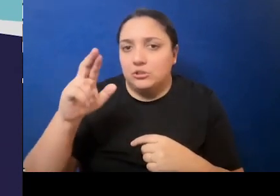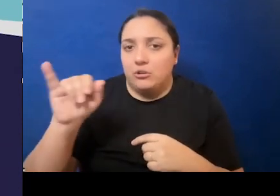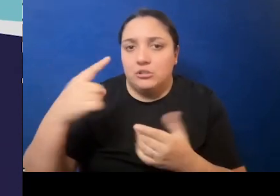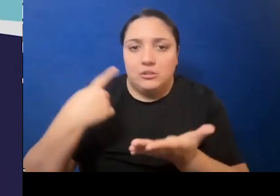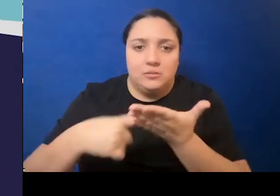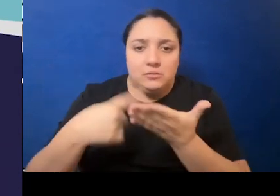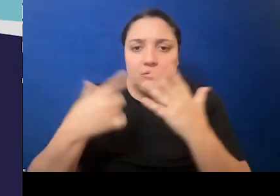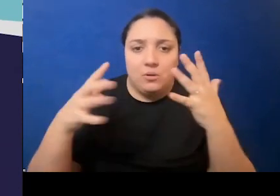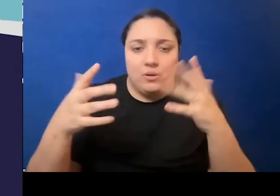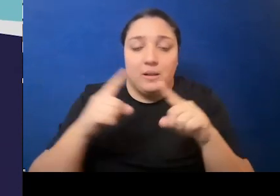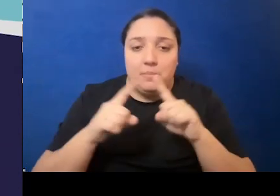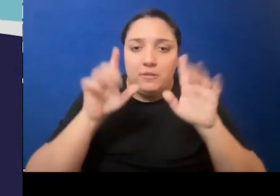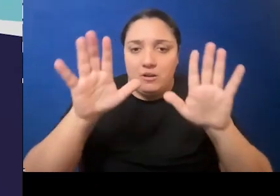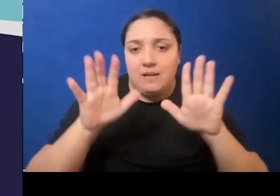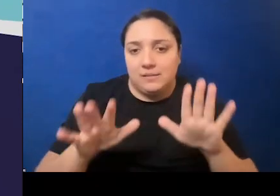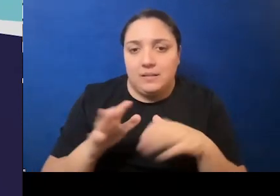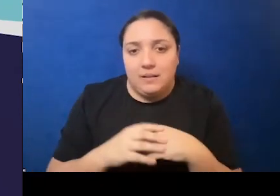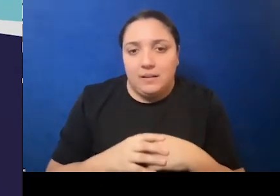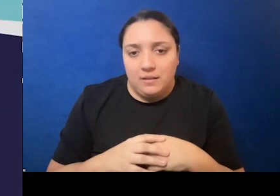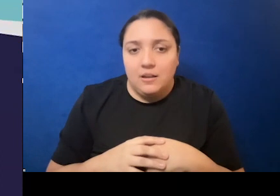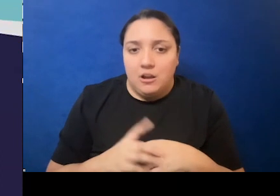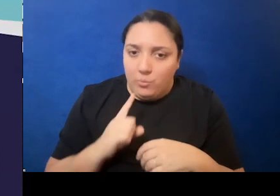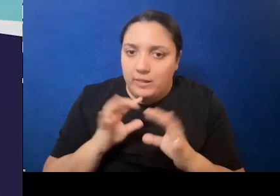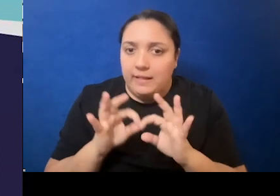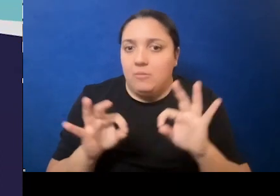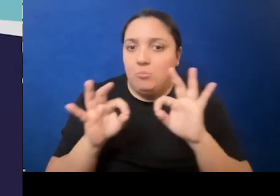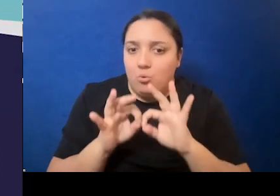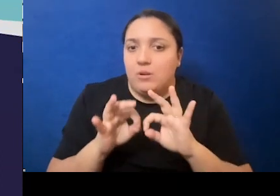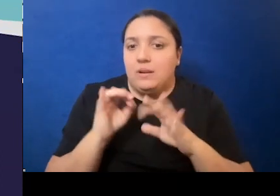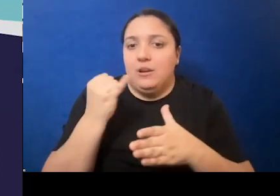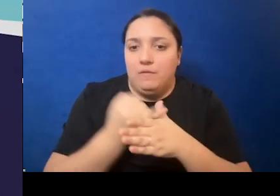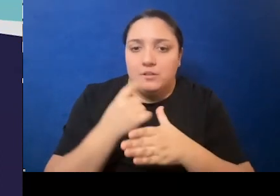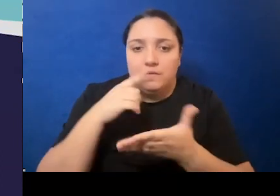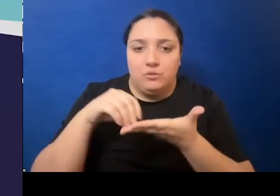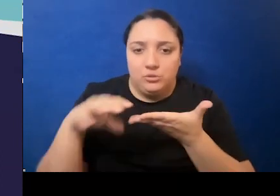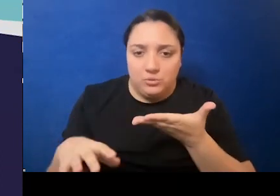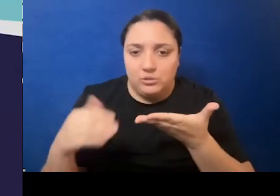THESE ARE ALL EXCELLENT AND CRUCIAL INTERVENTIONS FOR STUDENTS WHO HAVE ANXIETY, SUCH